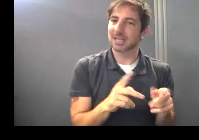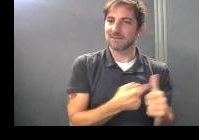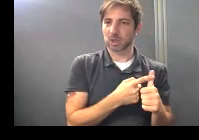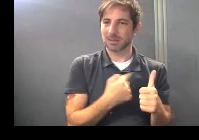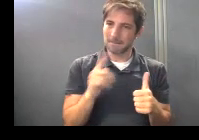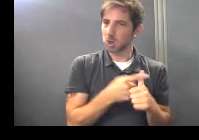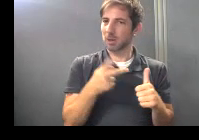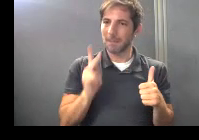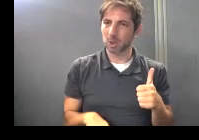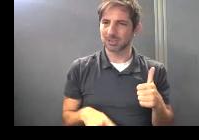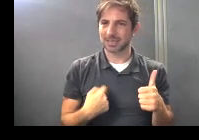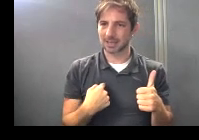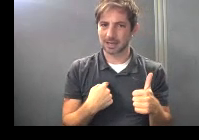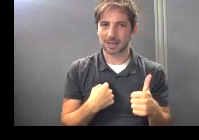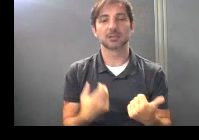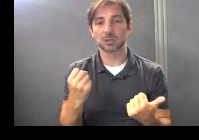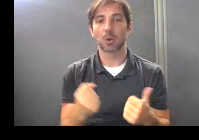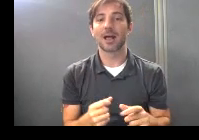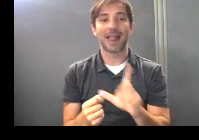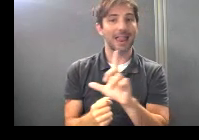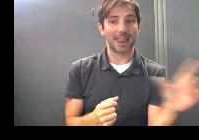IN THE LEFT HAND COLUMN, WE HAVE THE AFFIRMATIVE STATEMENTS.